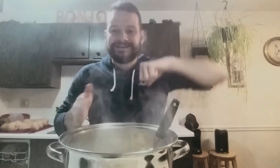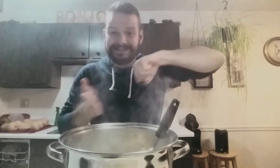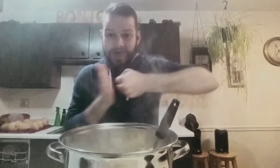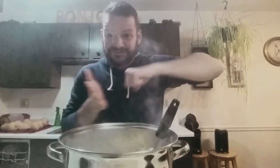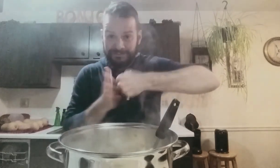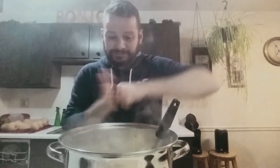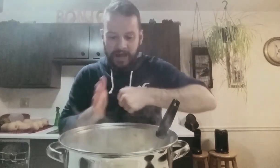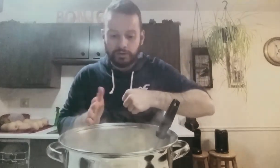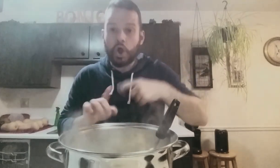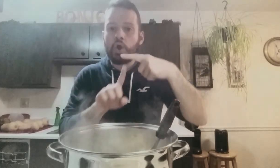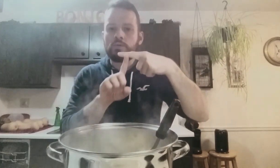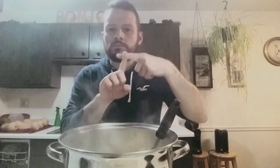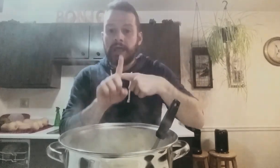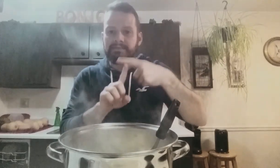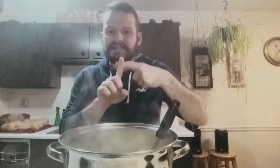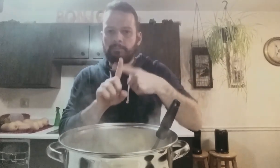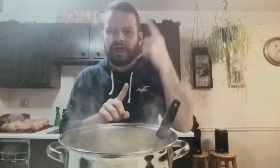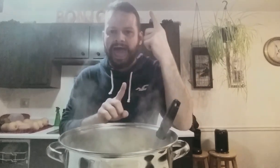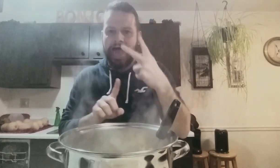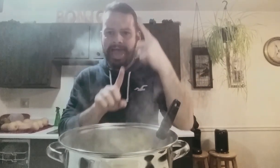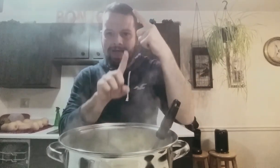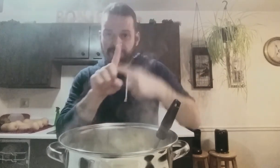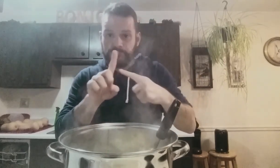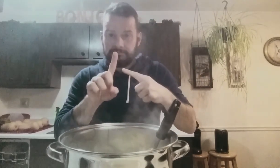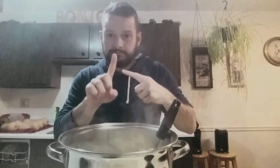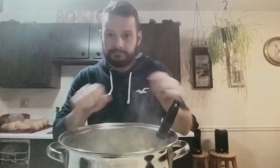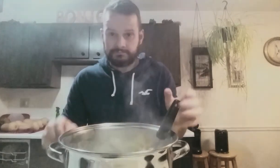When you mash them, lower the temperature halfway.